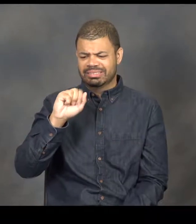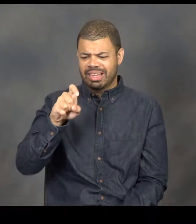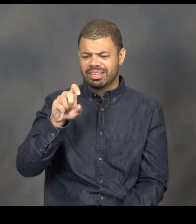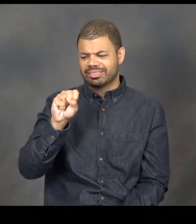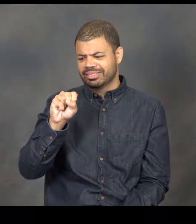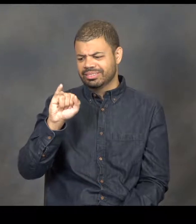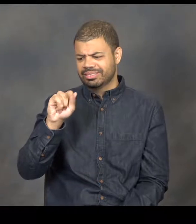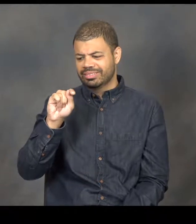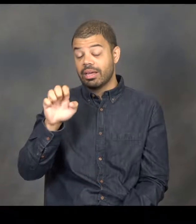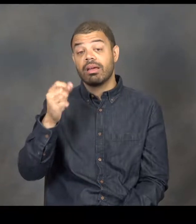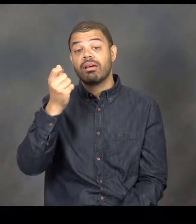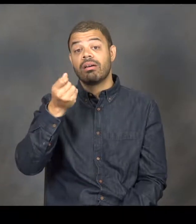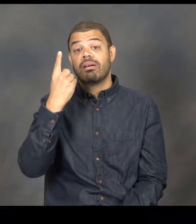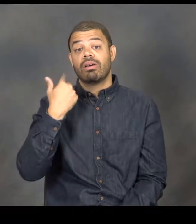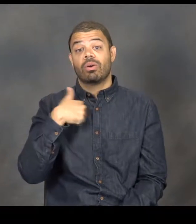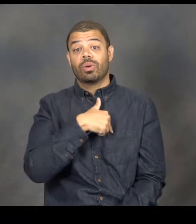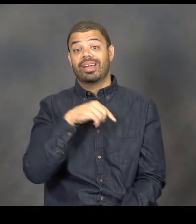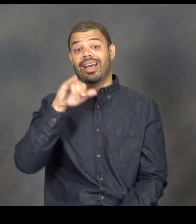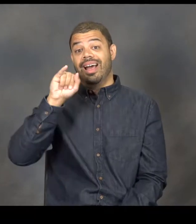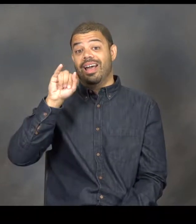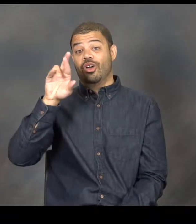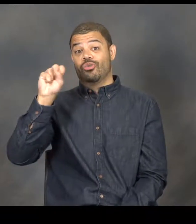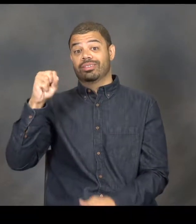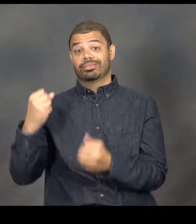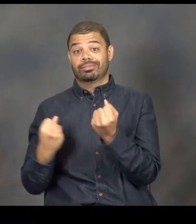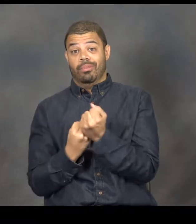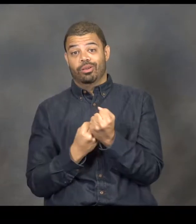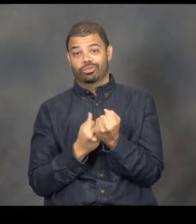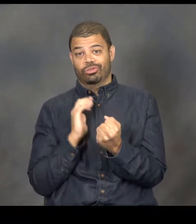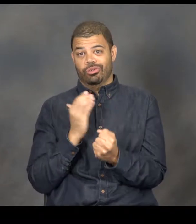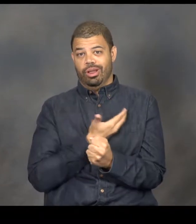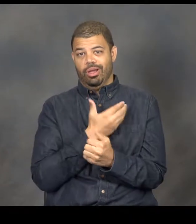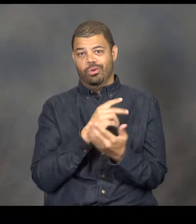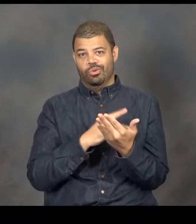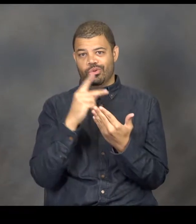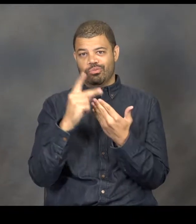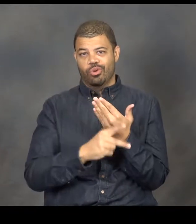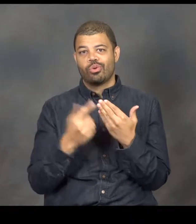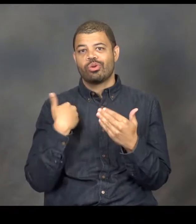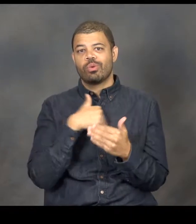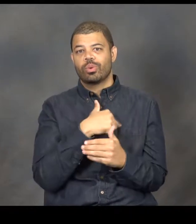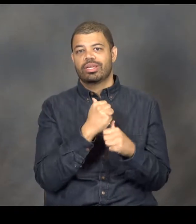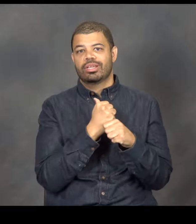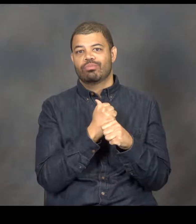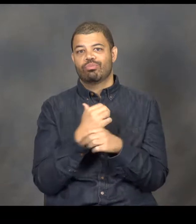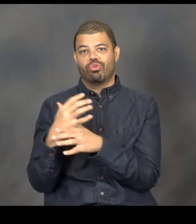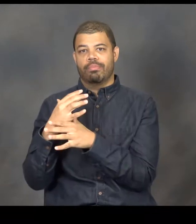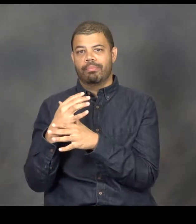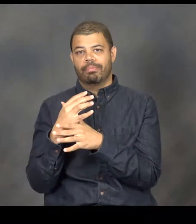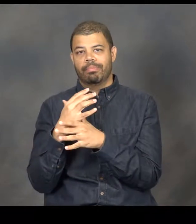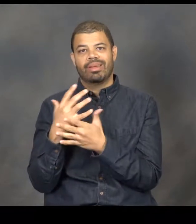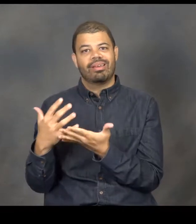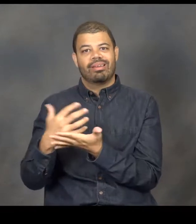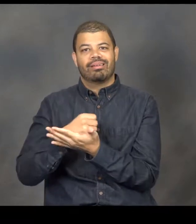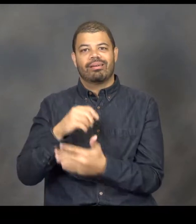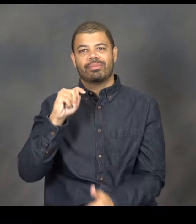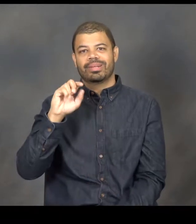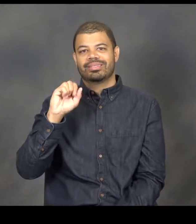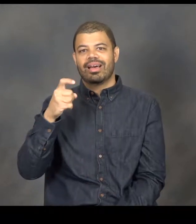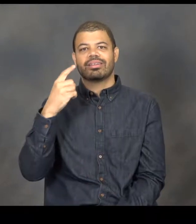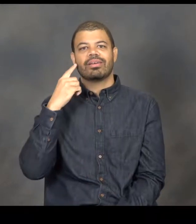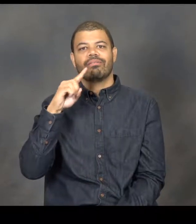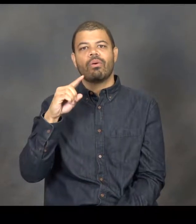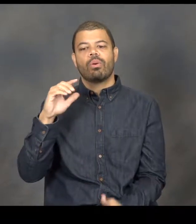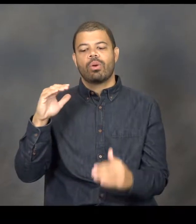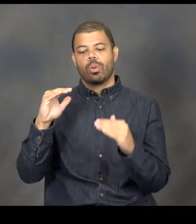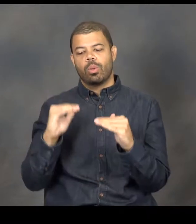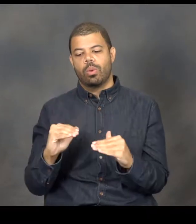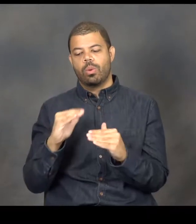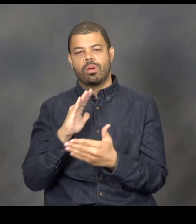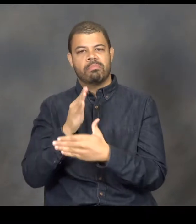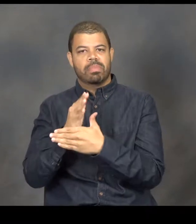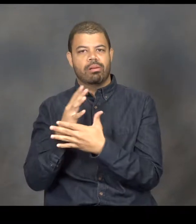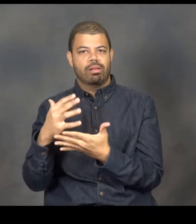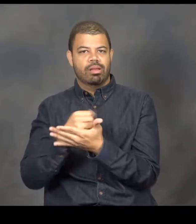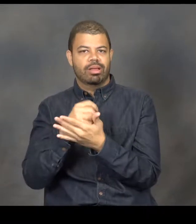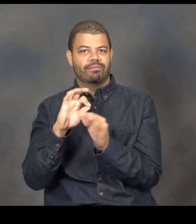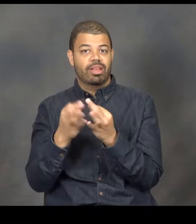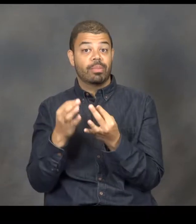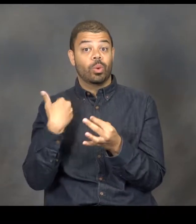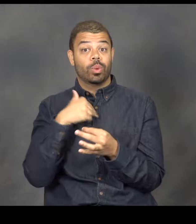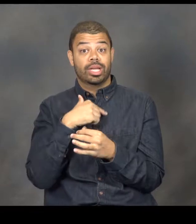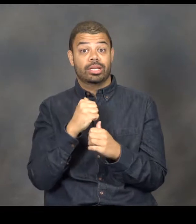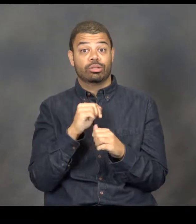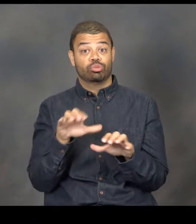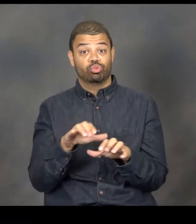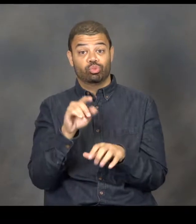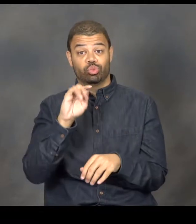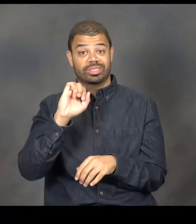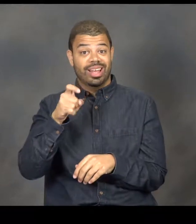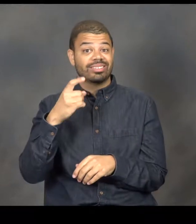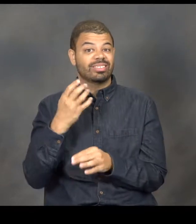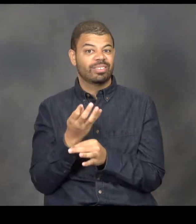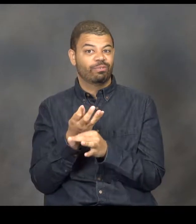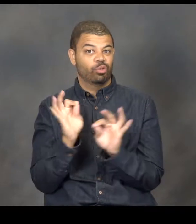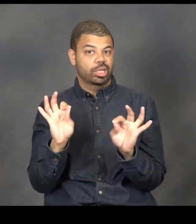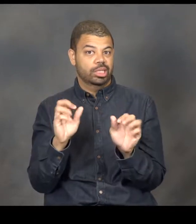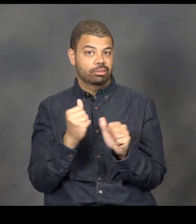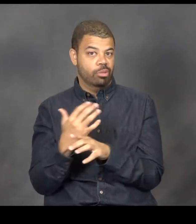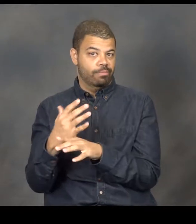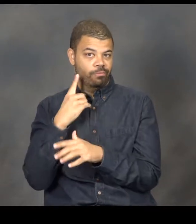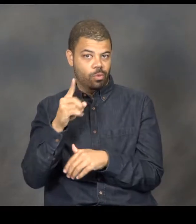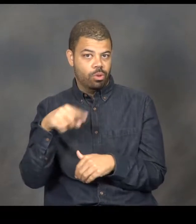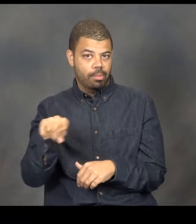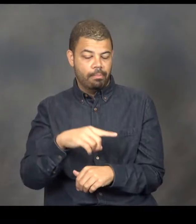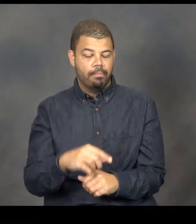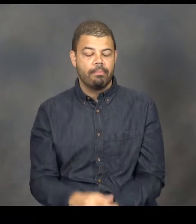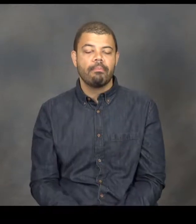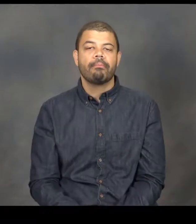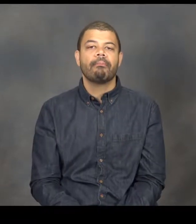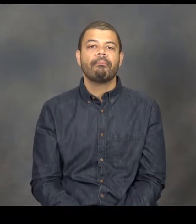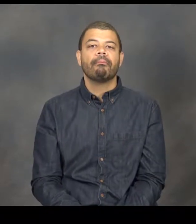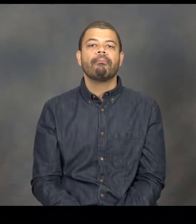is reviewed by a second volunteer